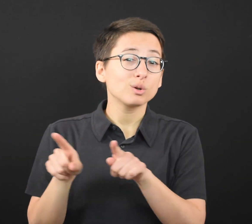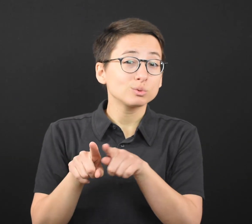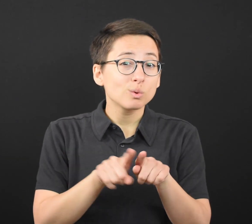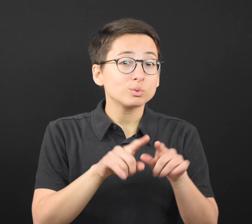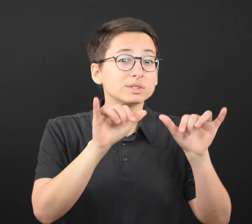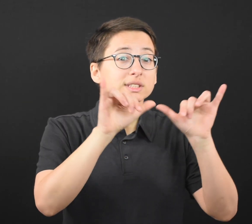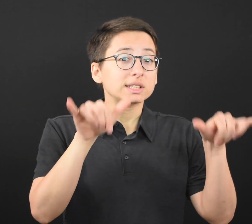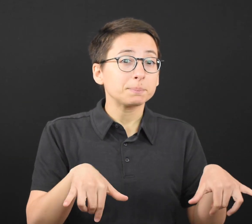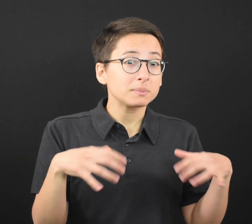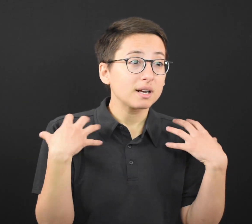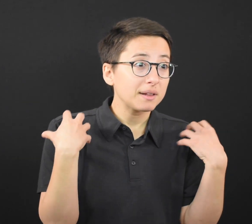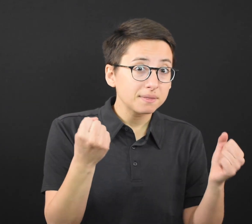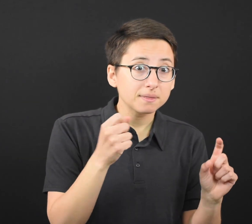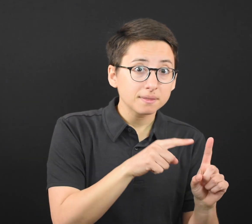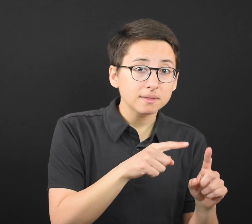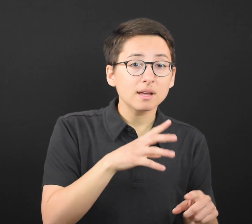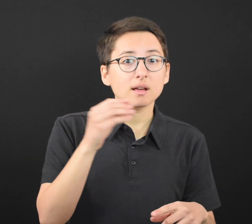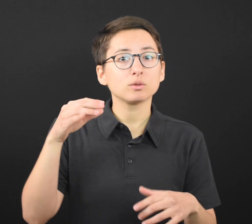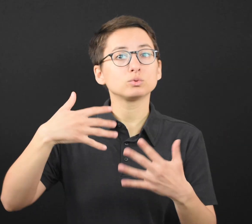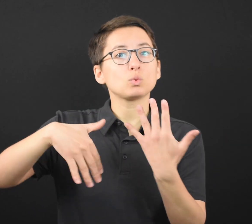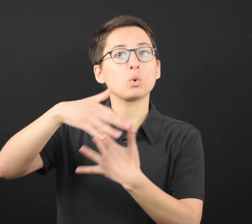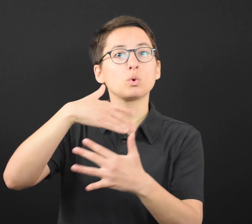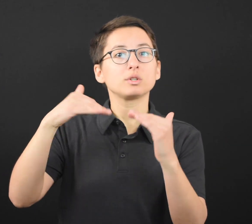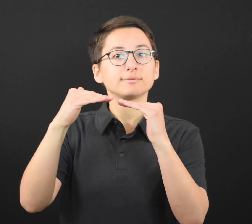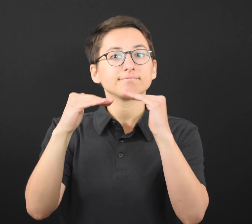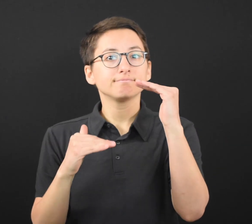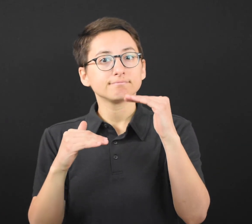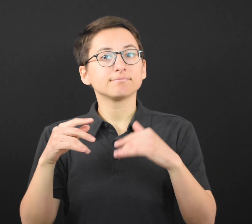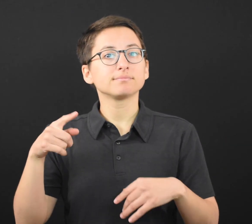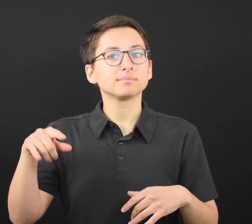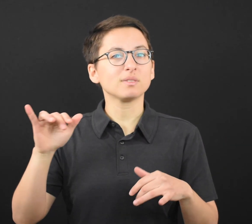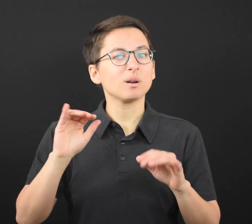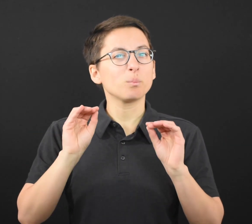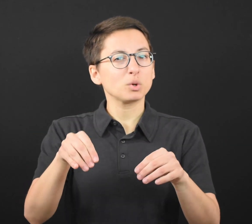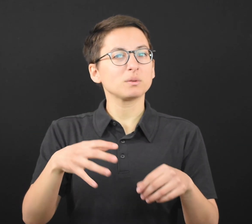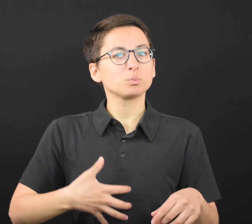Long-standing systemic health and social inequities have put pregnant people from